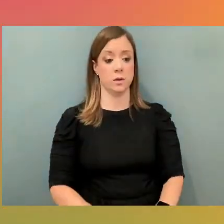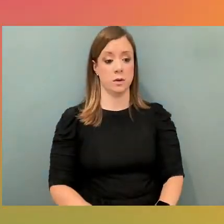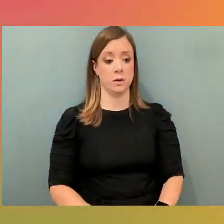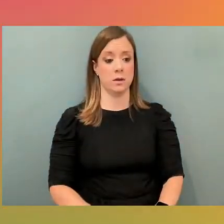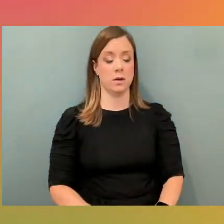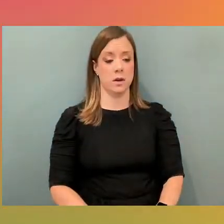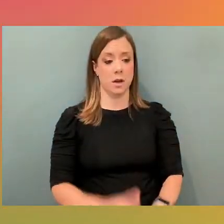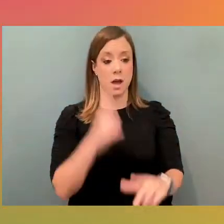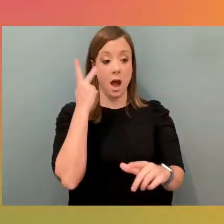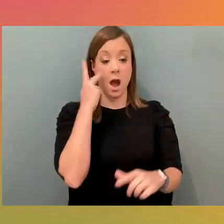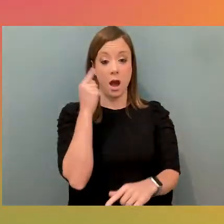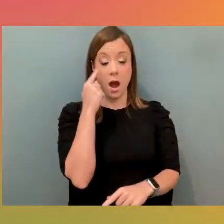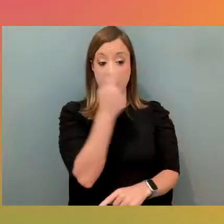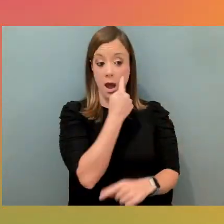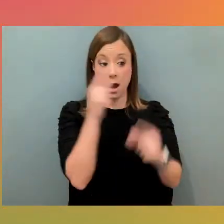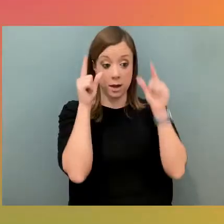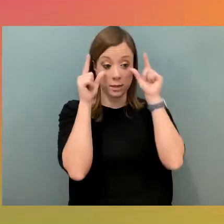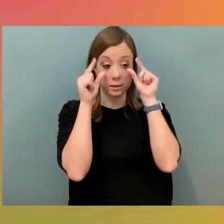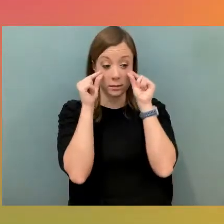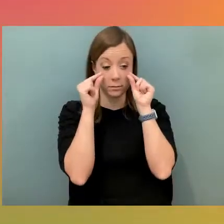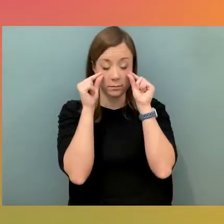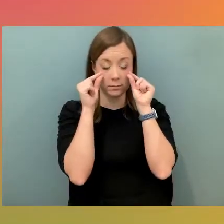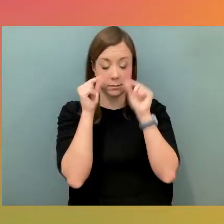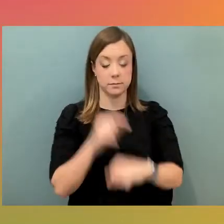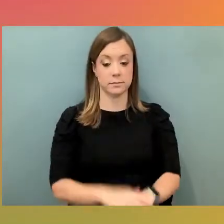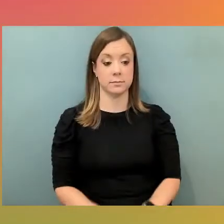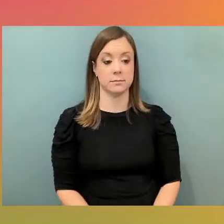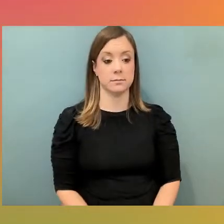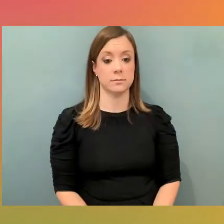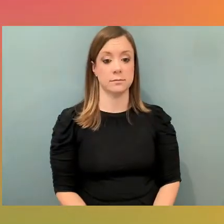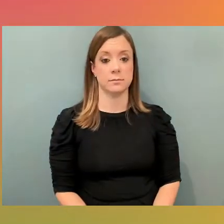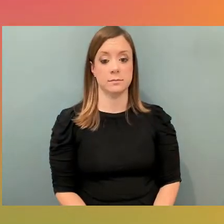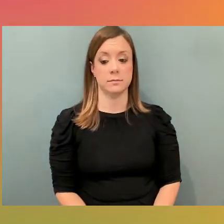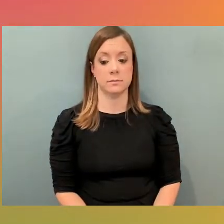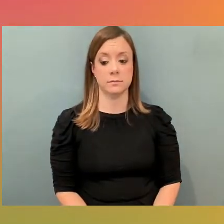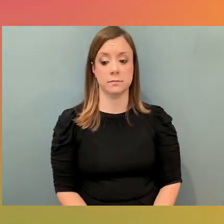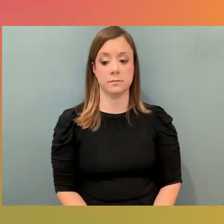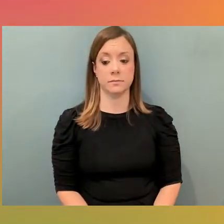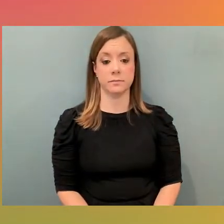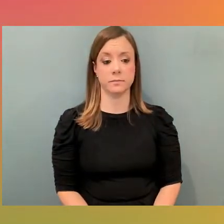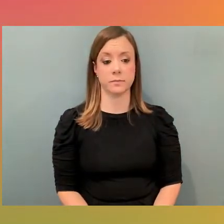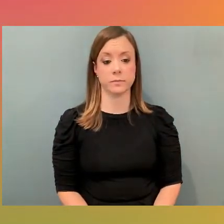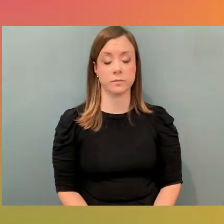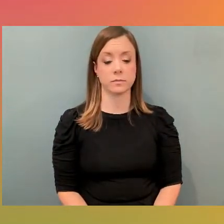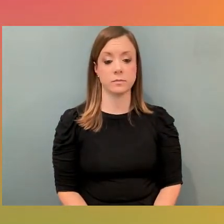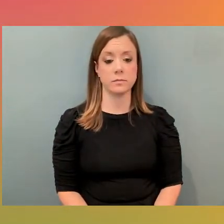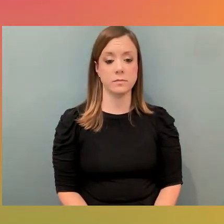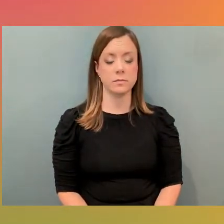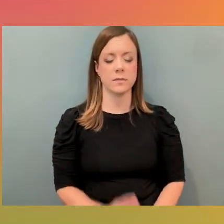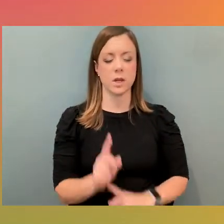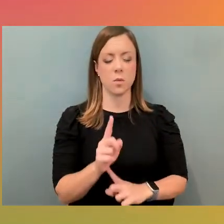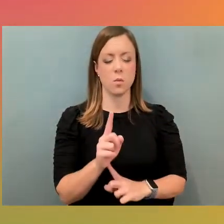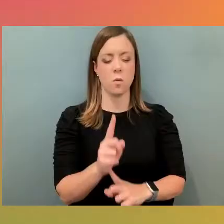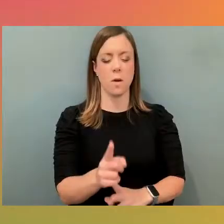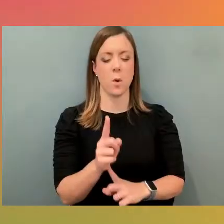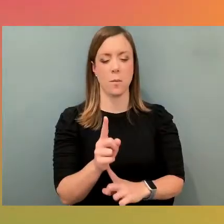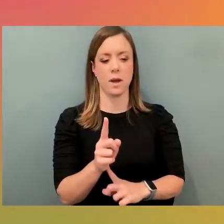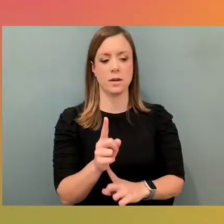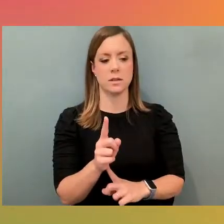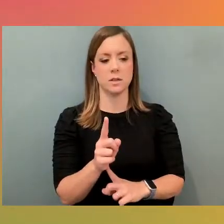REST YOUR HANDS IN YOUR LAP.